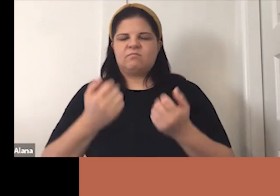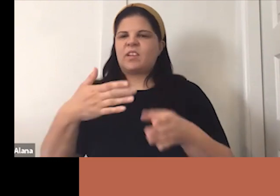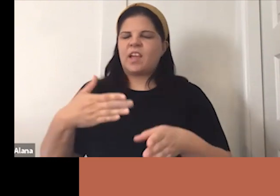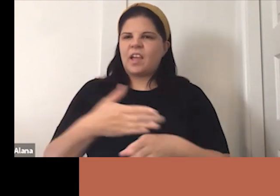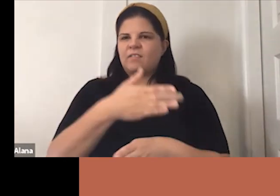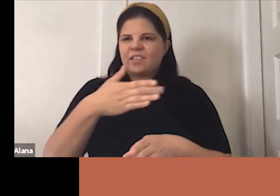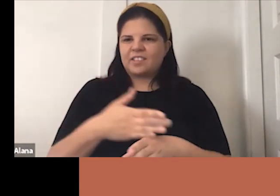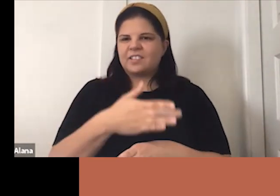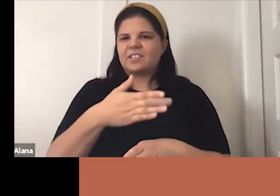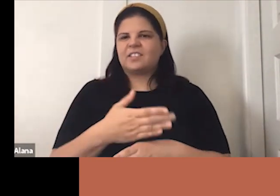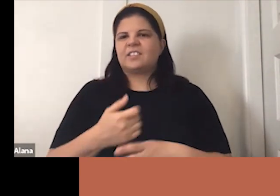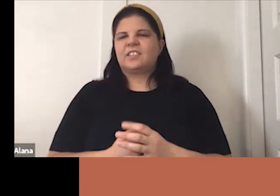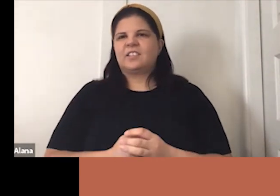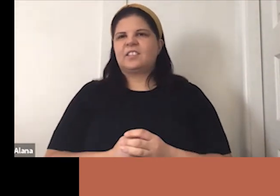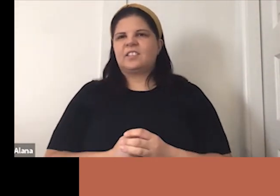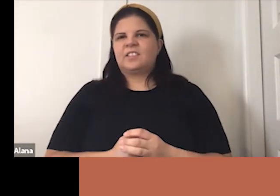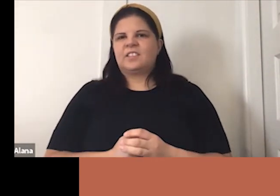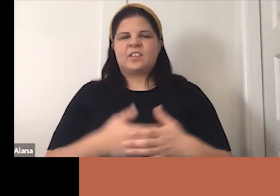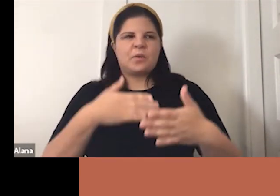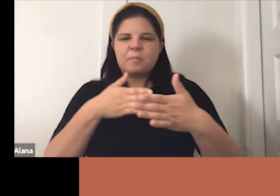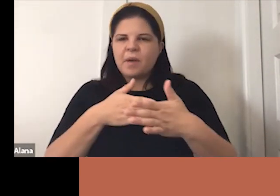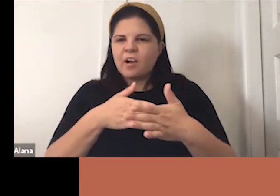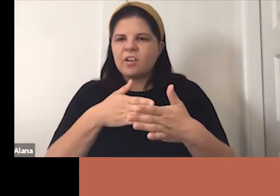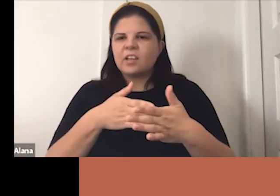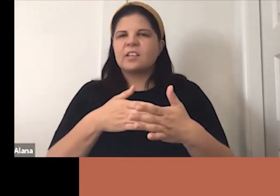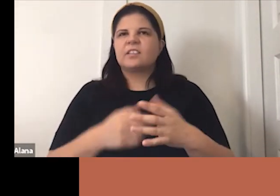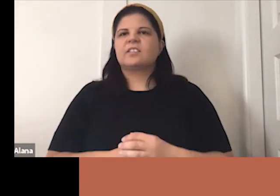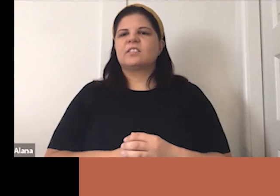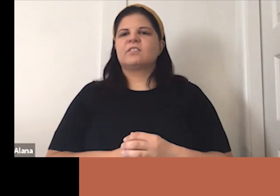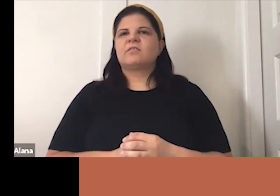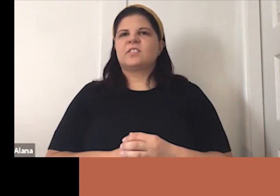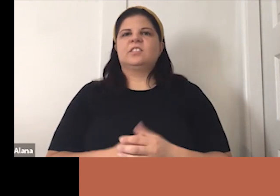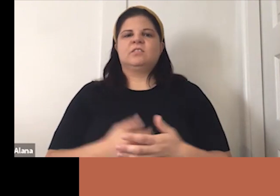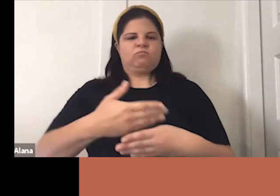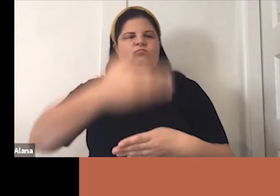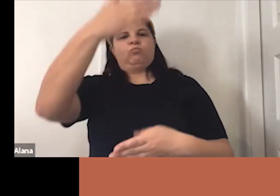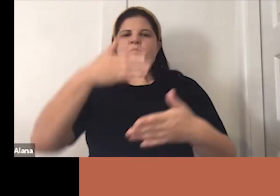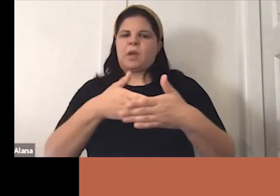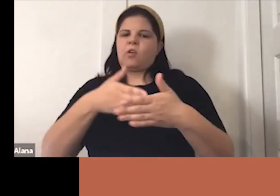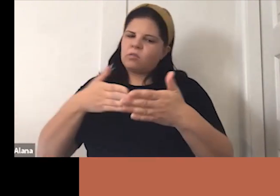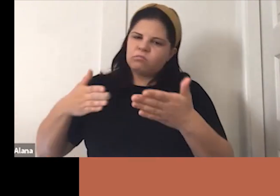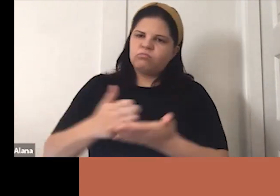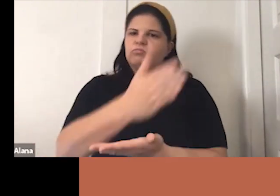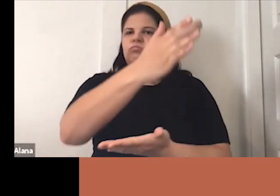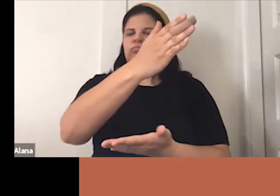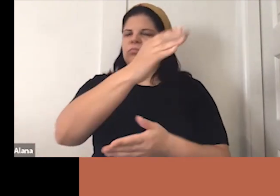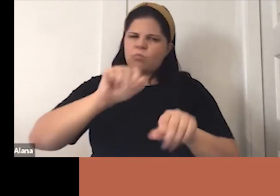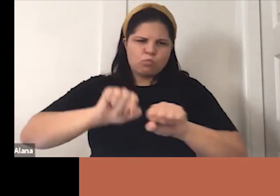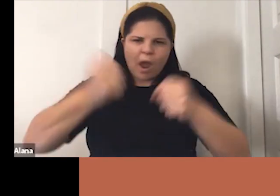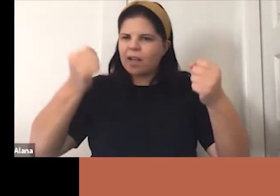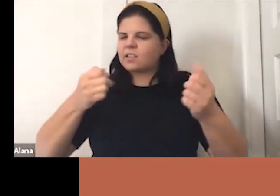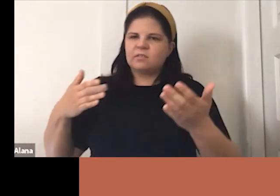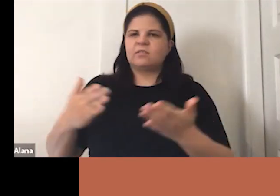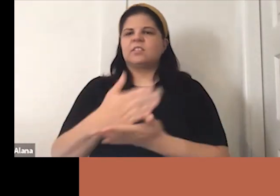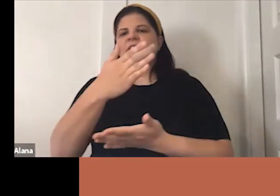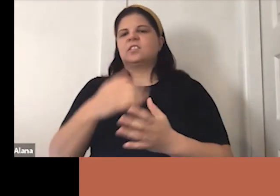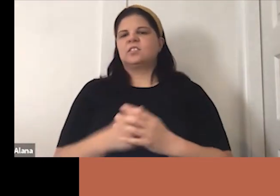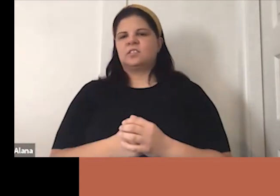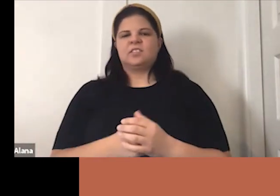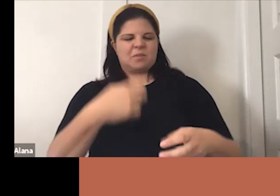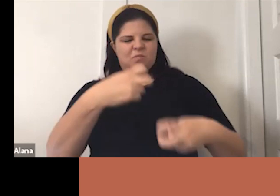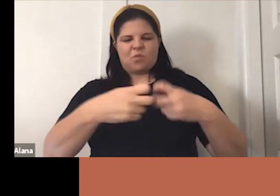and barriers and breaking through the problems that are sometimes faced.